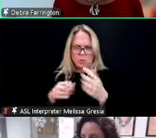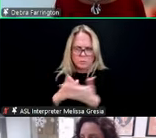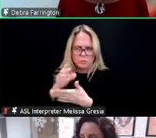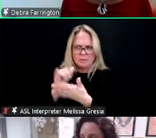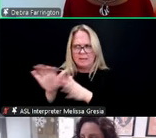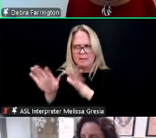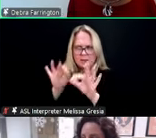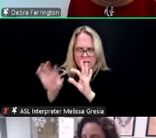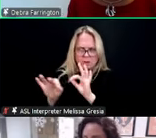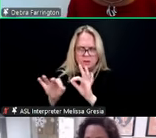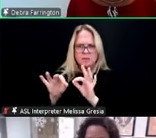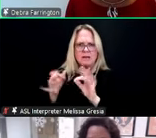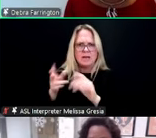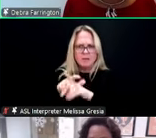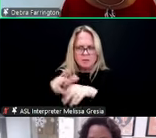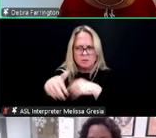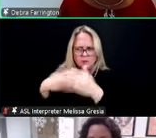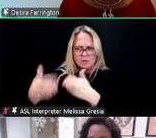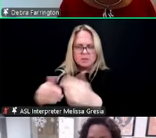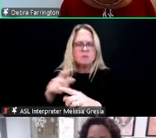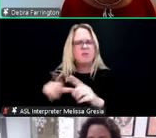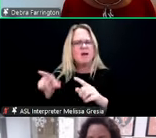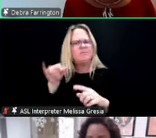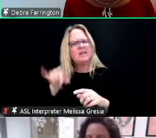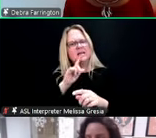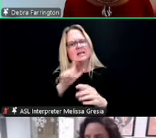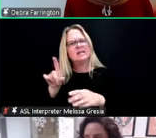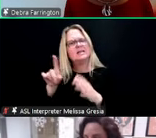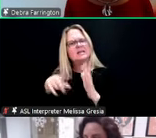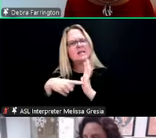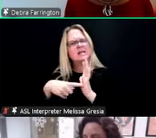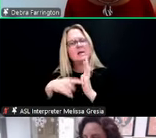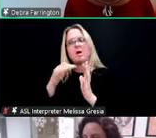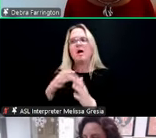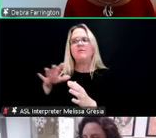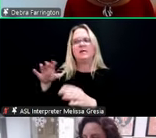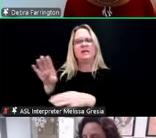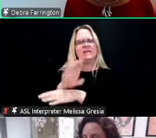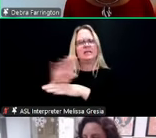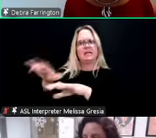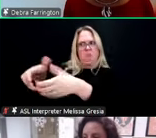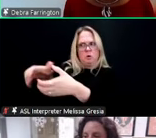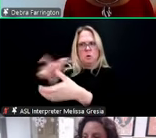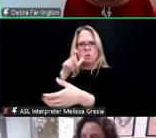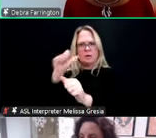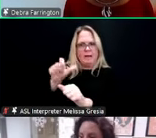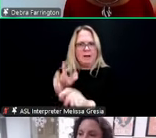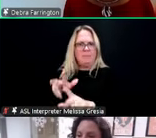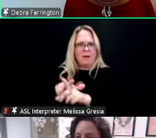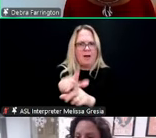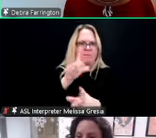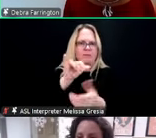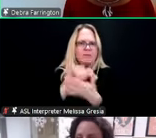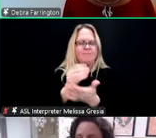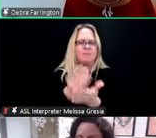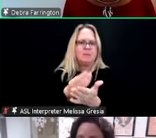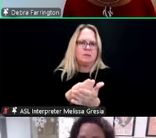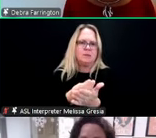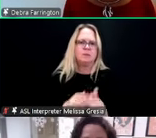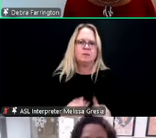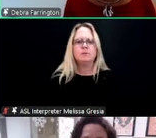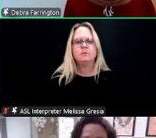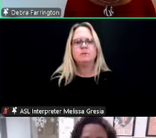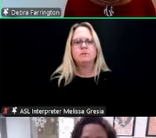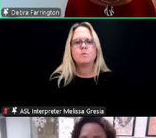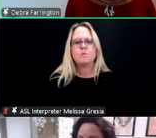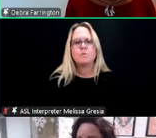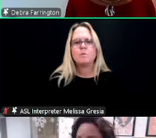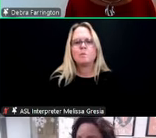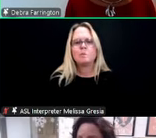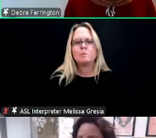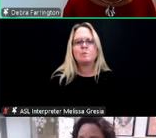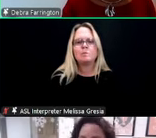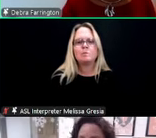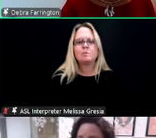application process, but they're an example of an entity that can apply for funding.